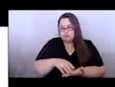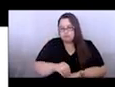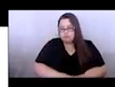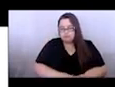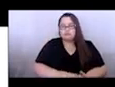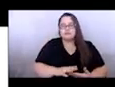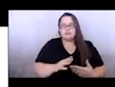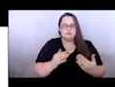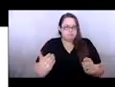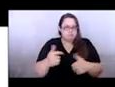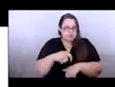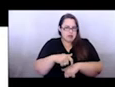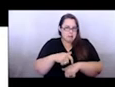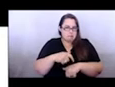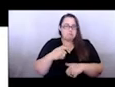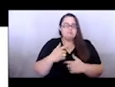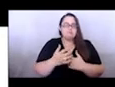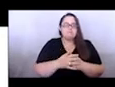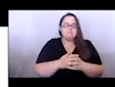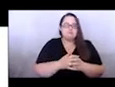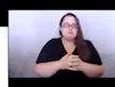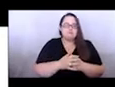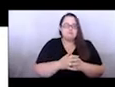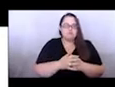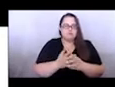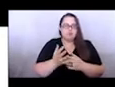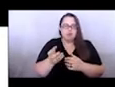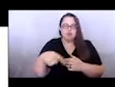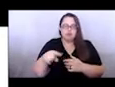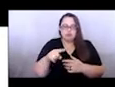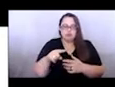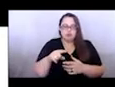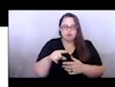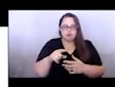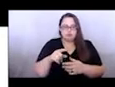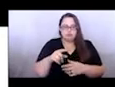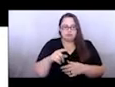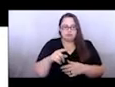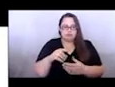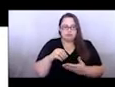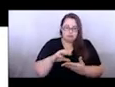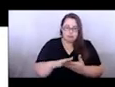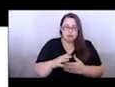and I want you guys to go ahead and write down your three top values.